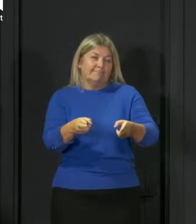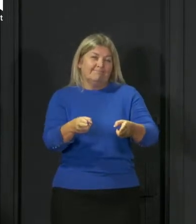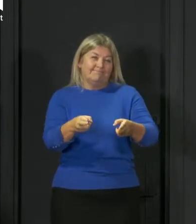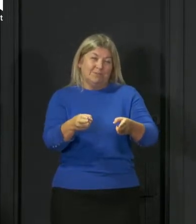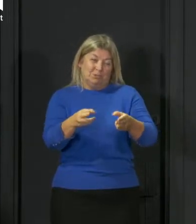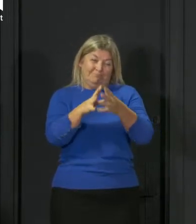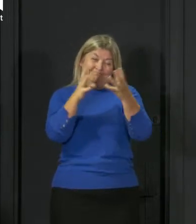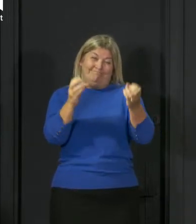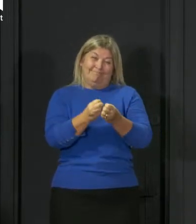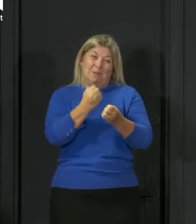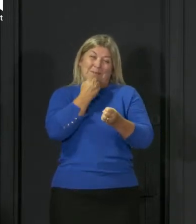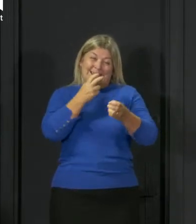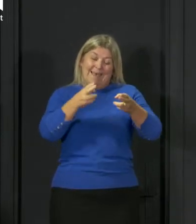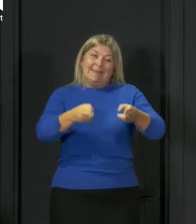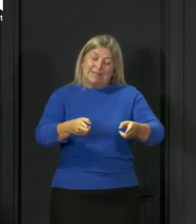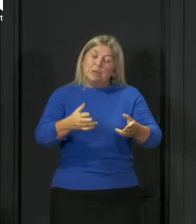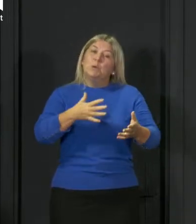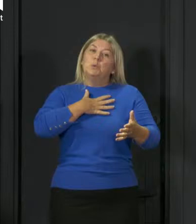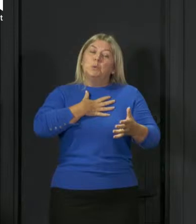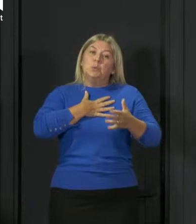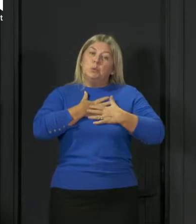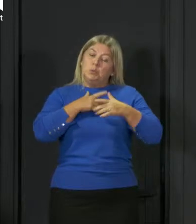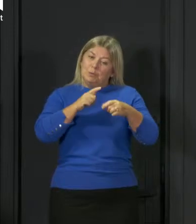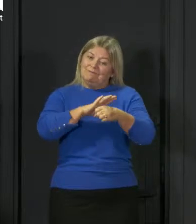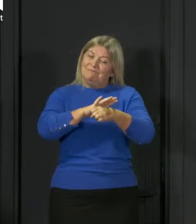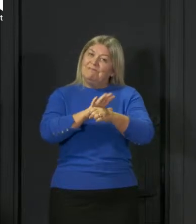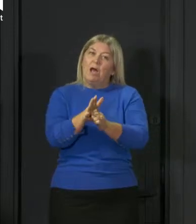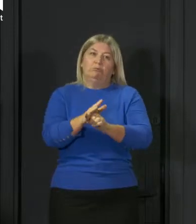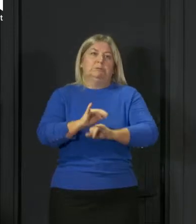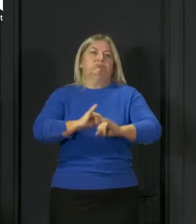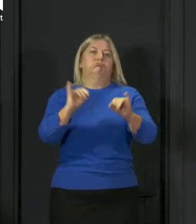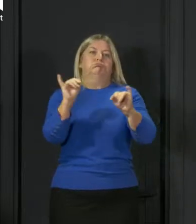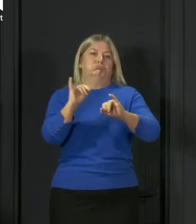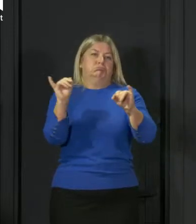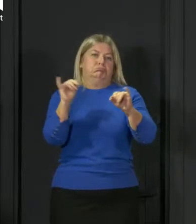virus can have a deadly impact. And of course I want to pass on my condolences